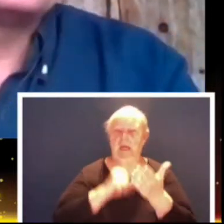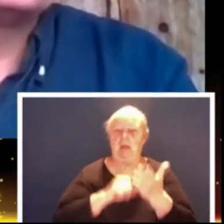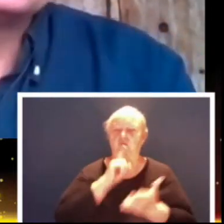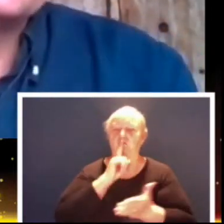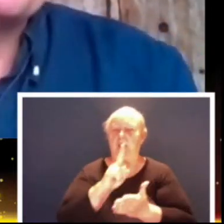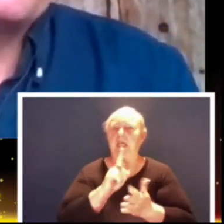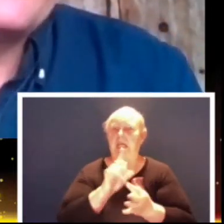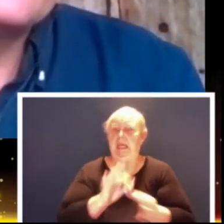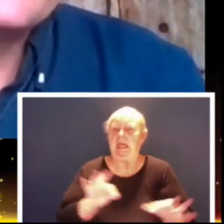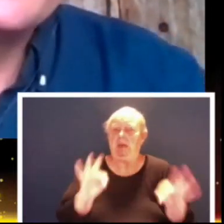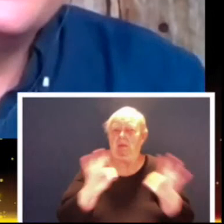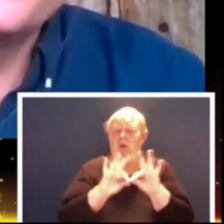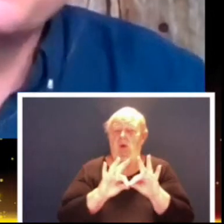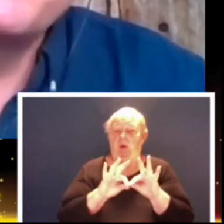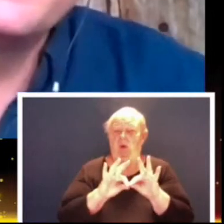is so profoundly disruptive?